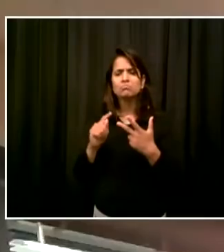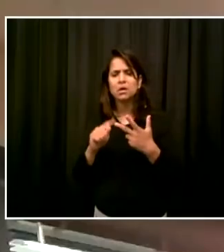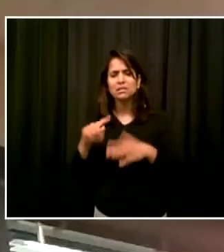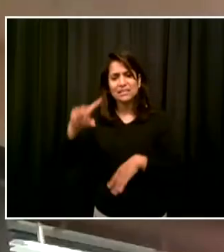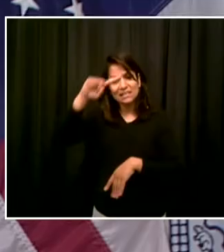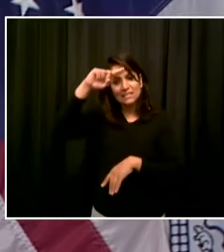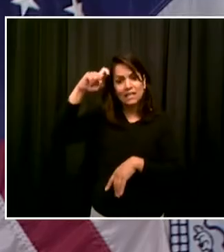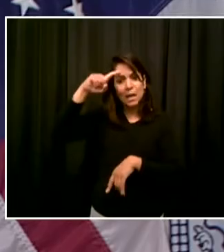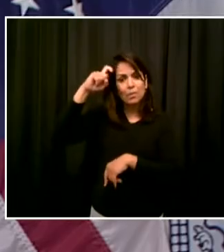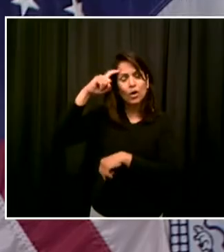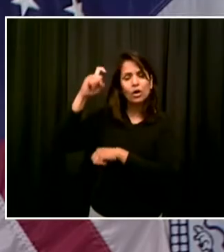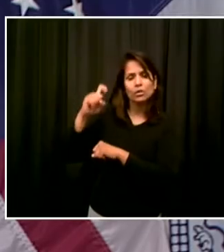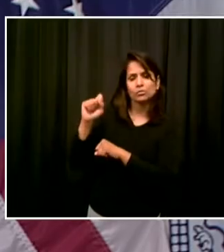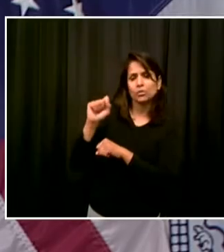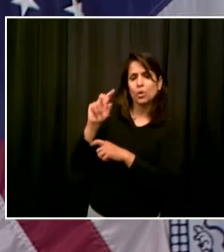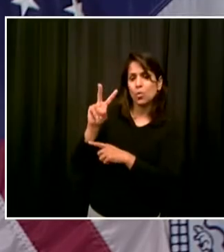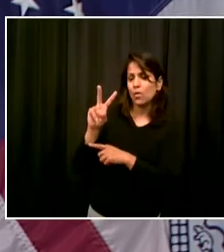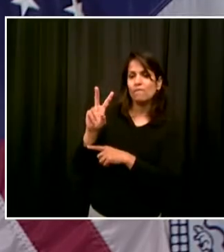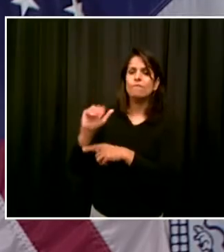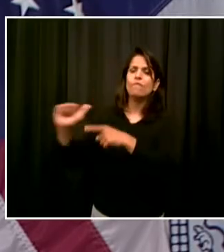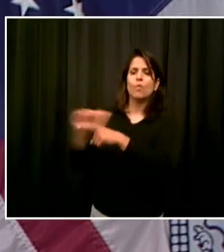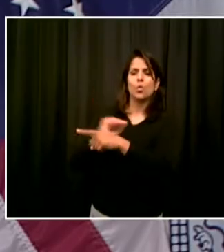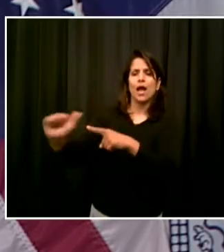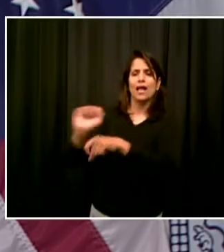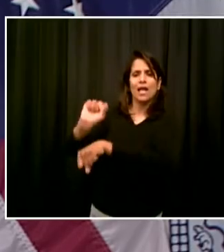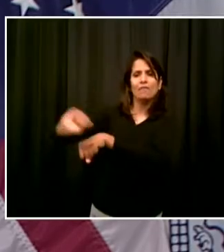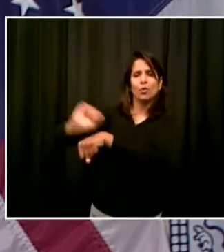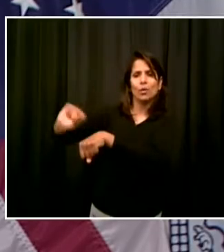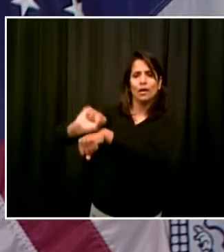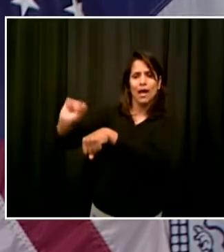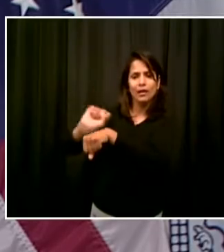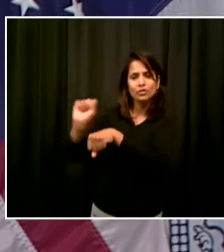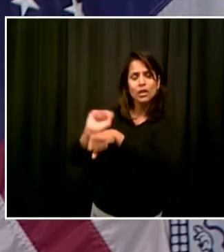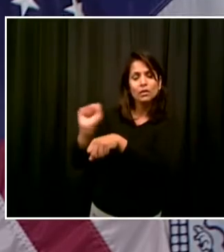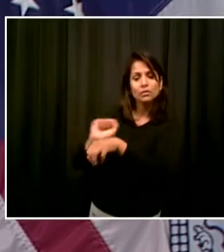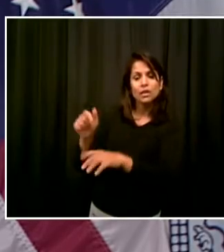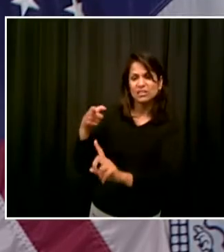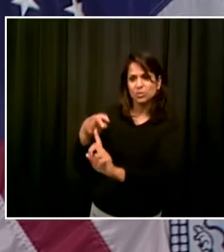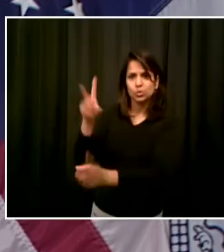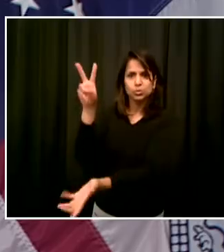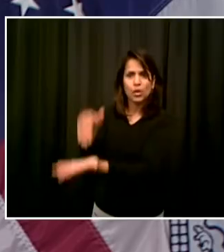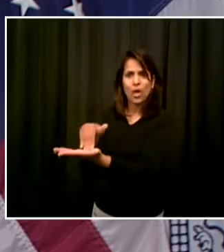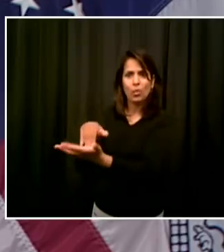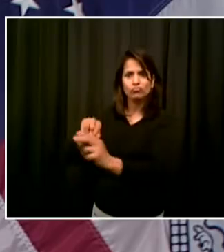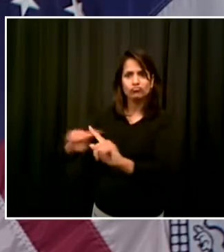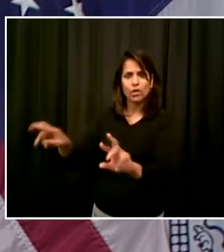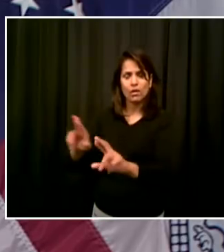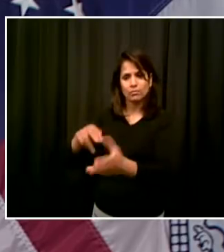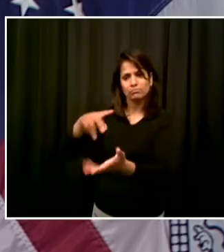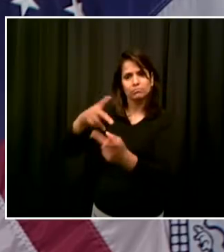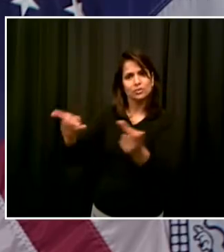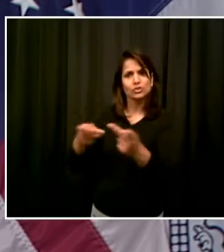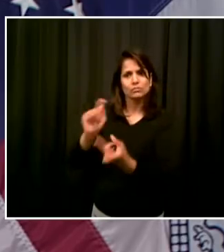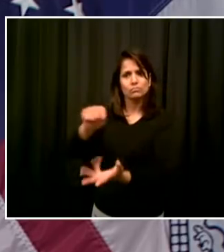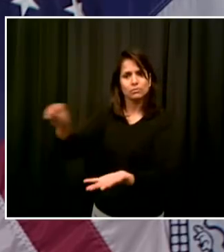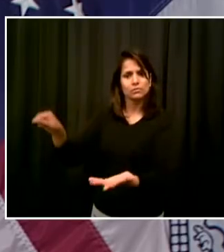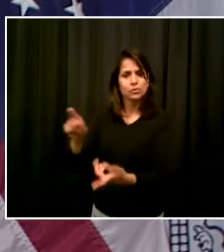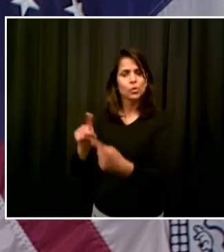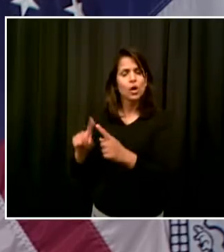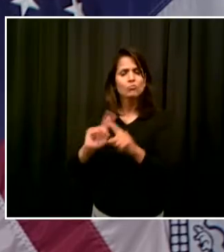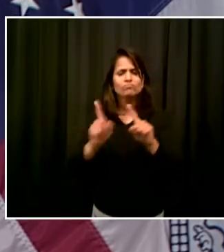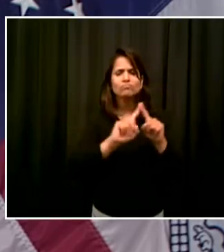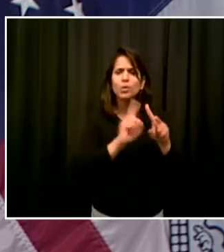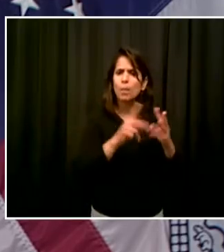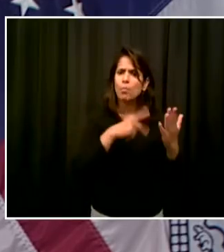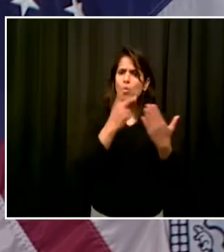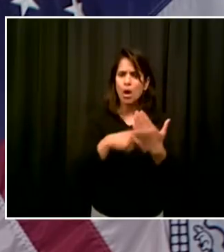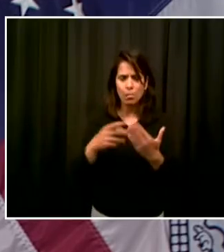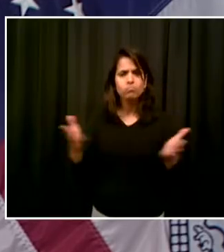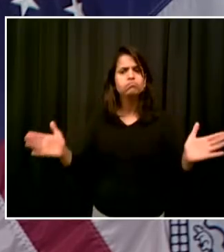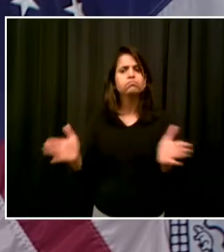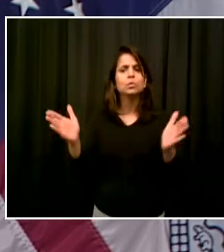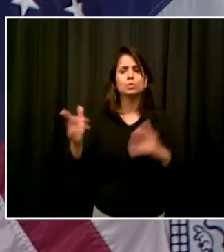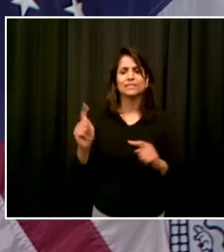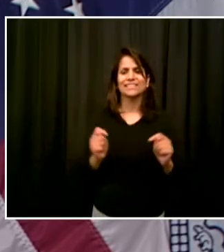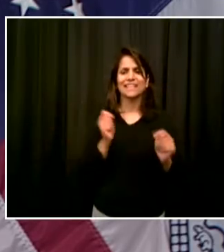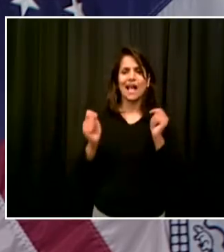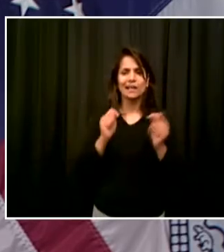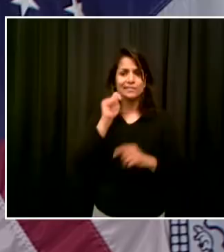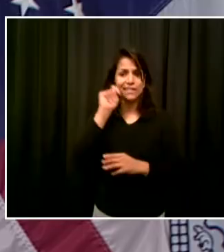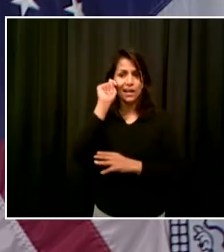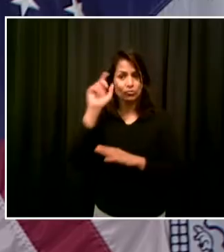FALL, OVER